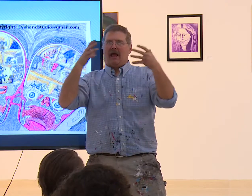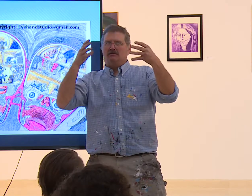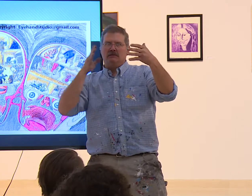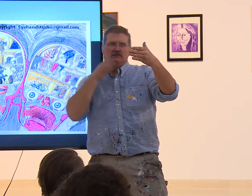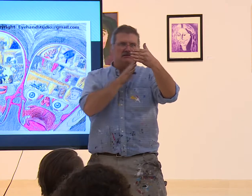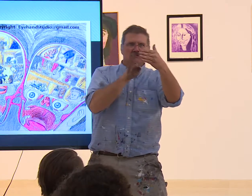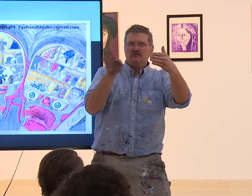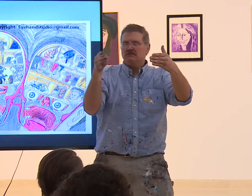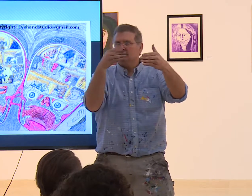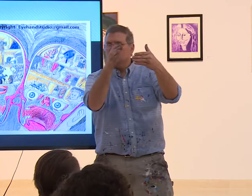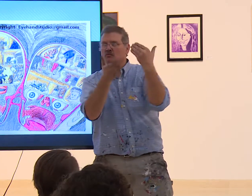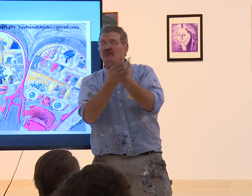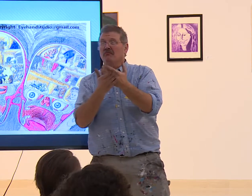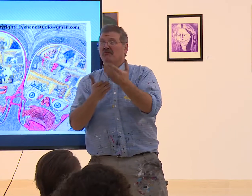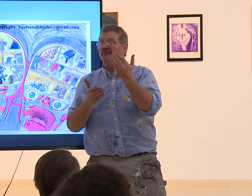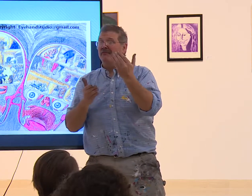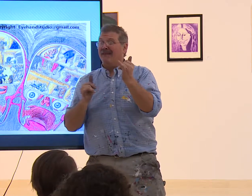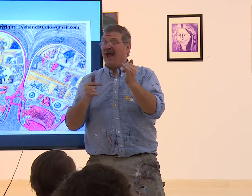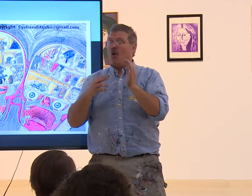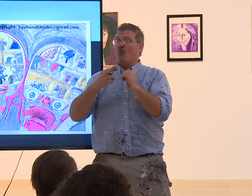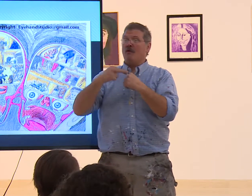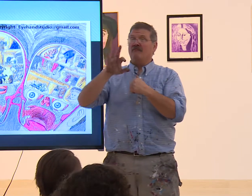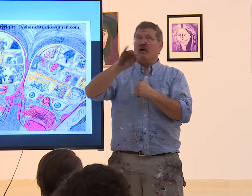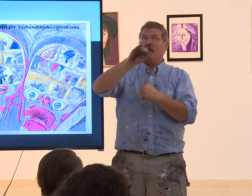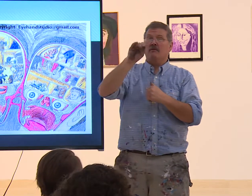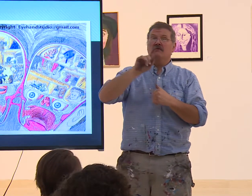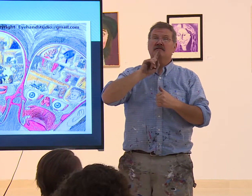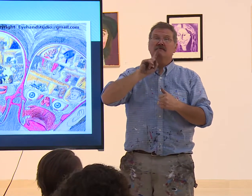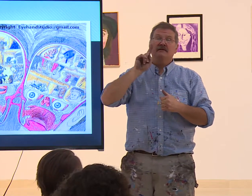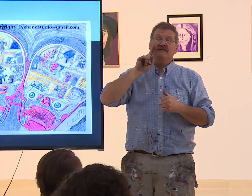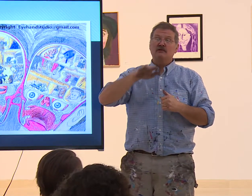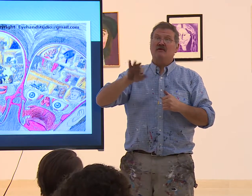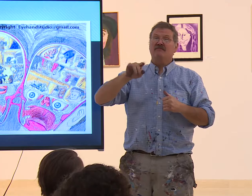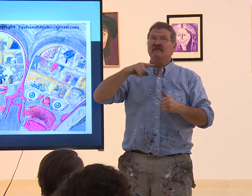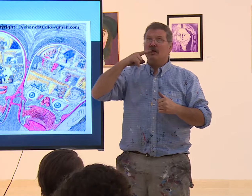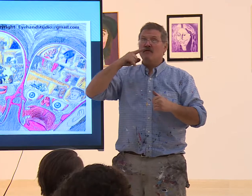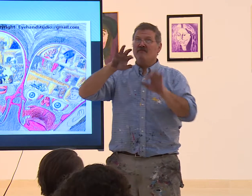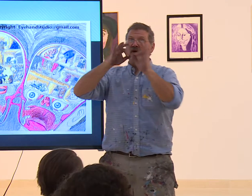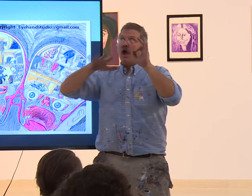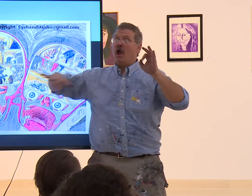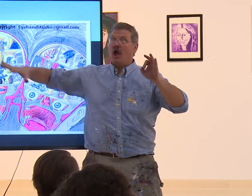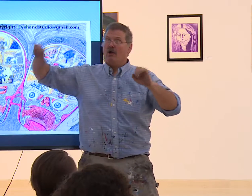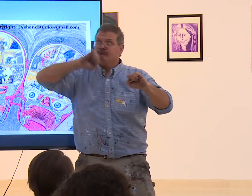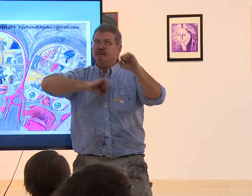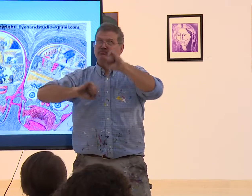It's the idea of navigating throughout life to become who I am.